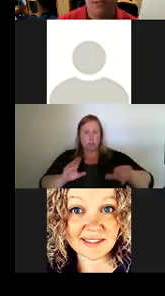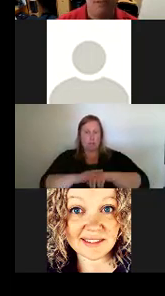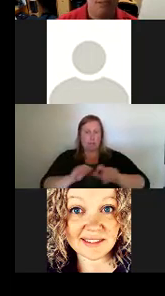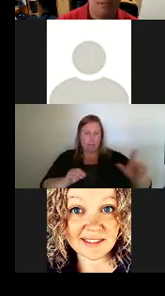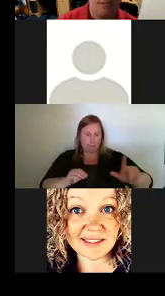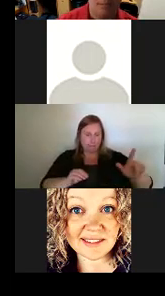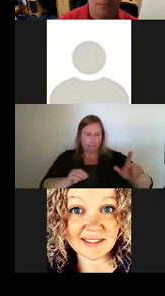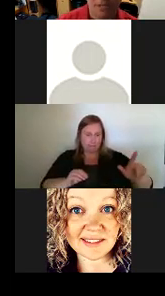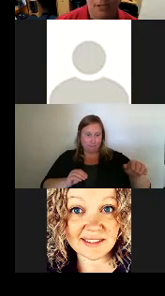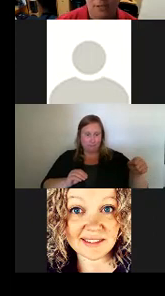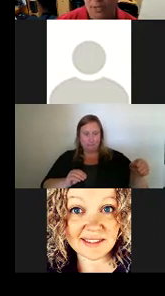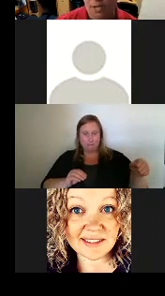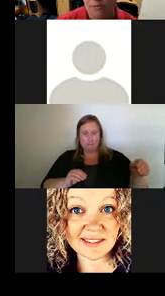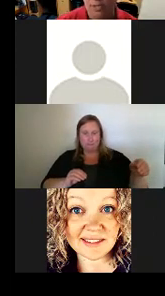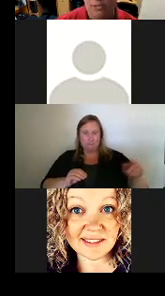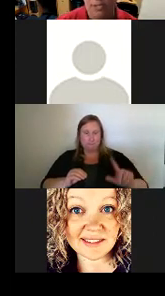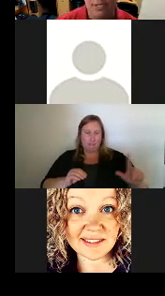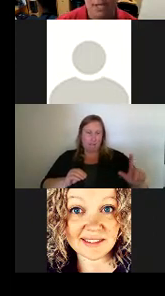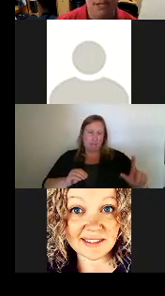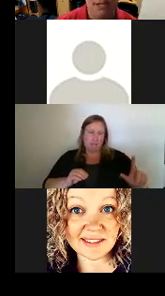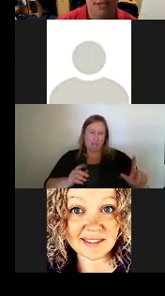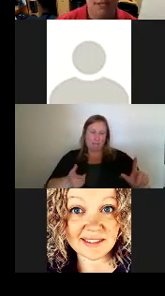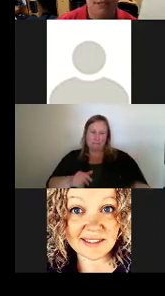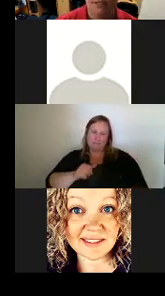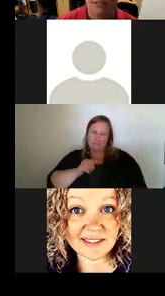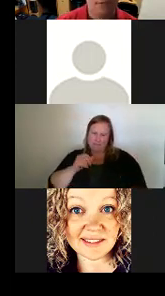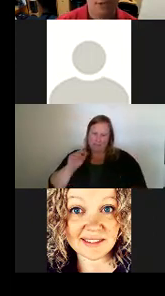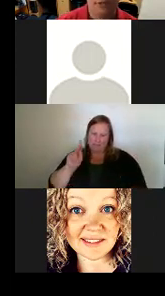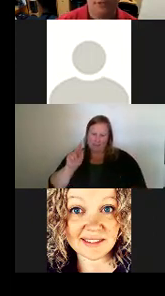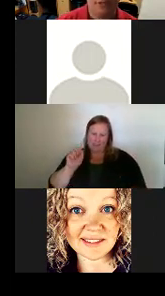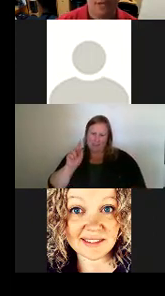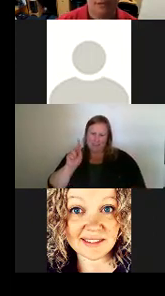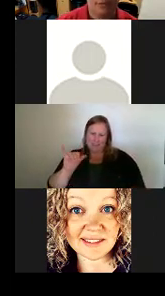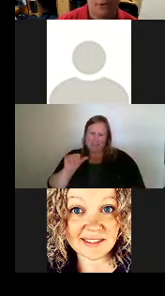PRETTY UNREAL LOOKING SKY, DIFFERENT COLOR CLOUDS, STARS,